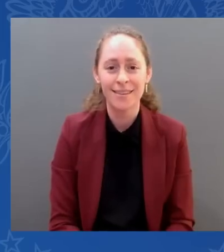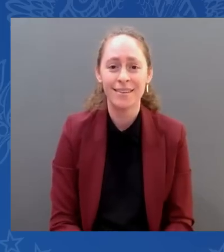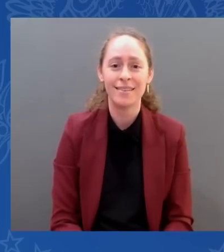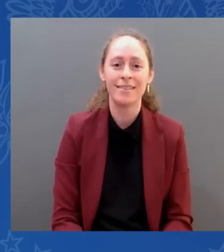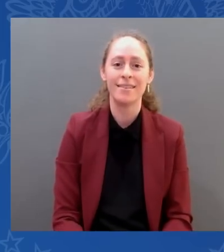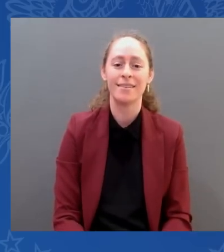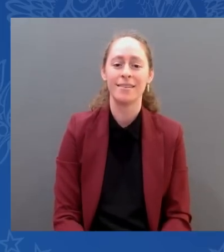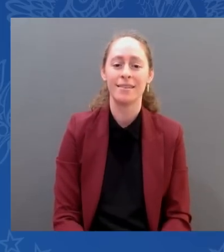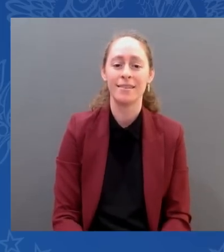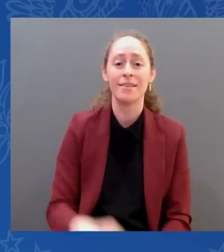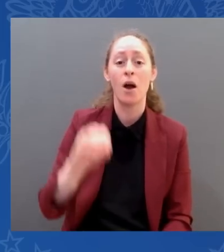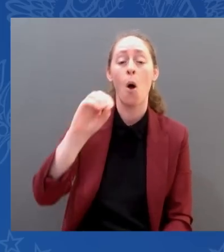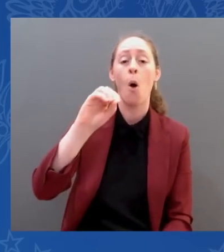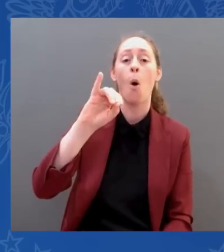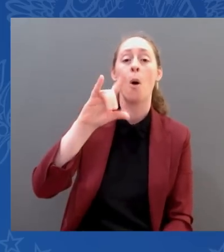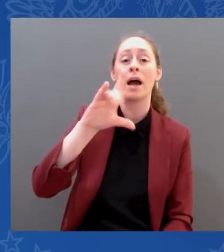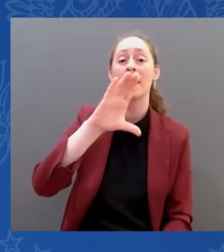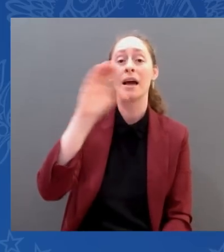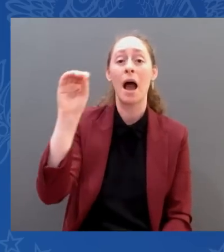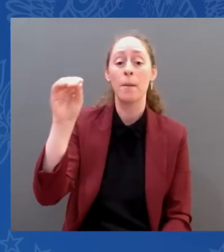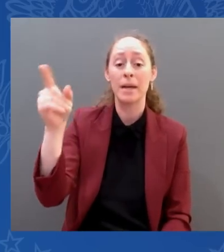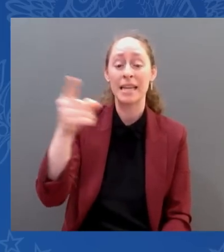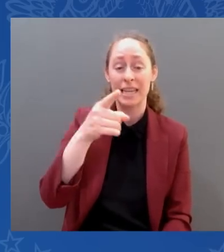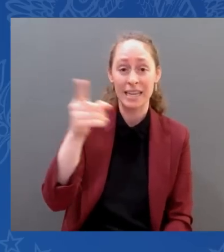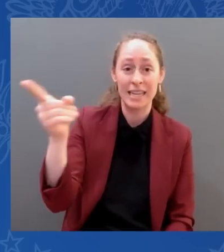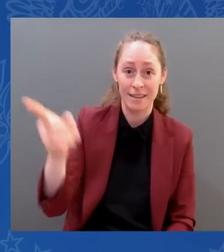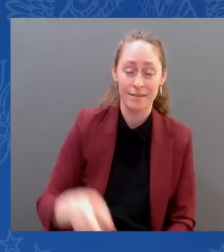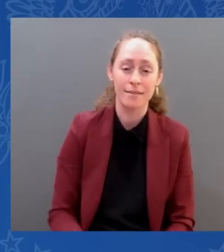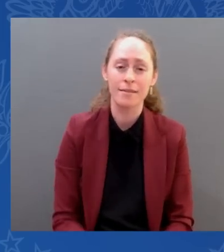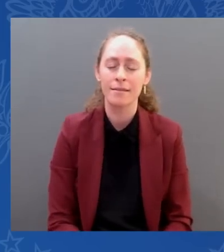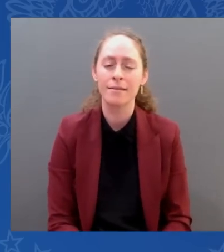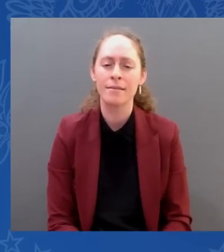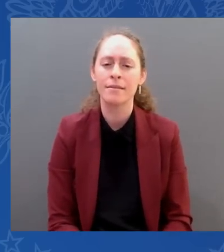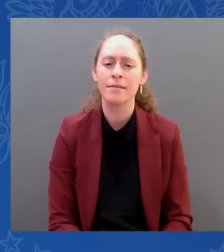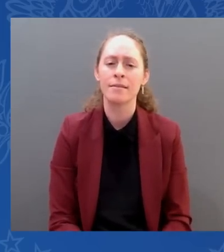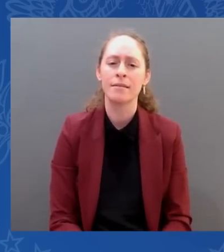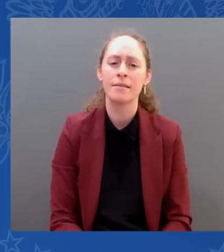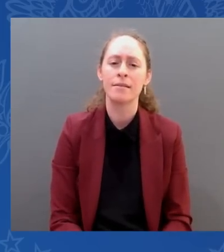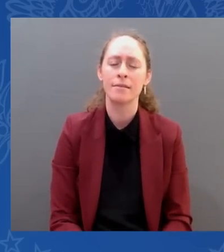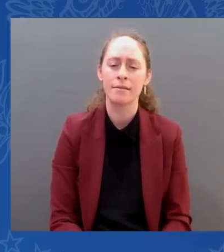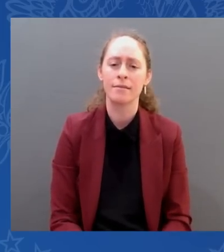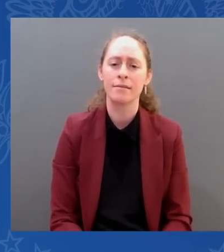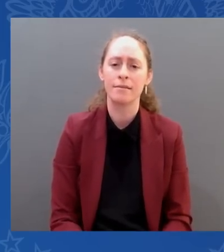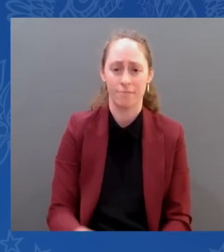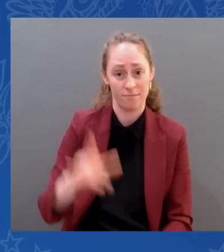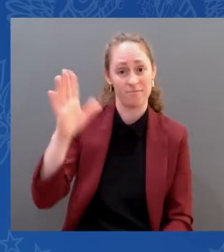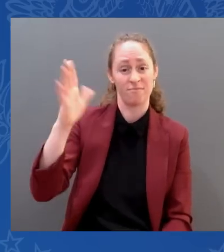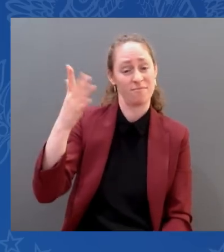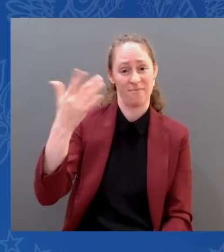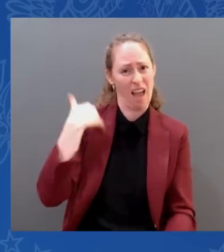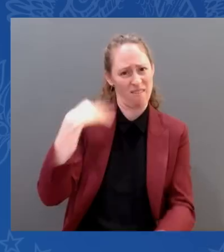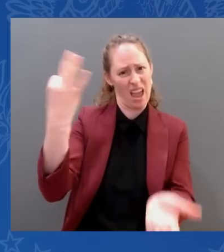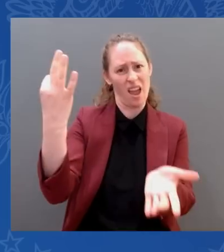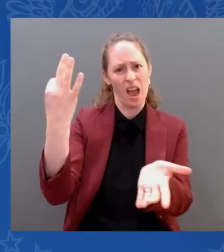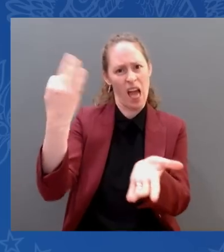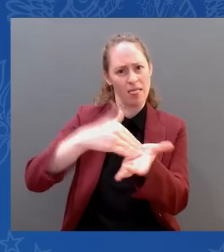they have 9,000 permits to drill. They're not drilling. Why aren't they drilling?